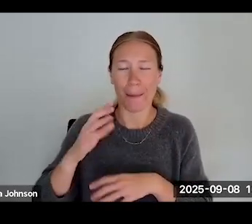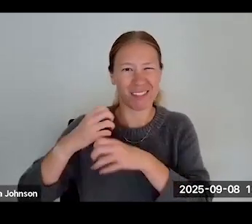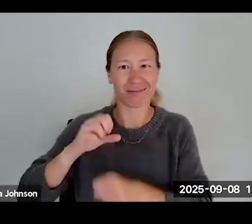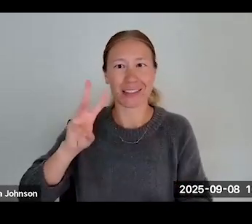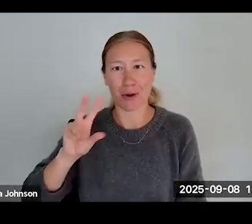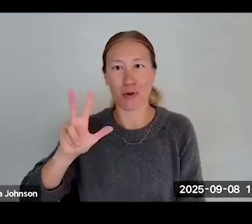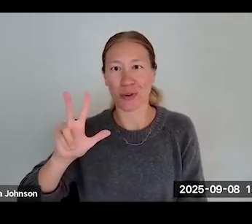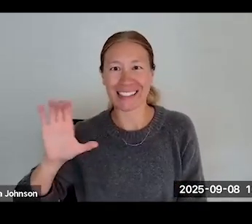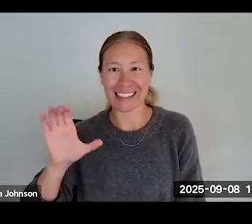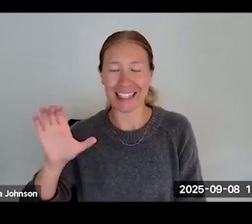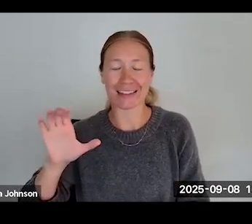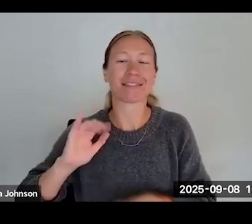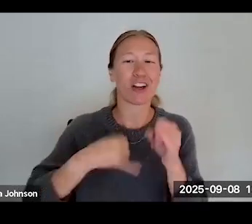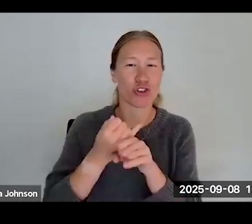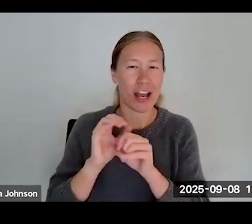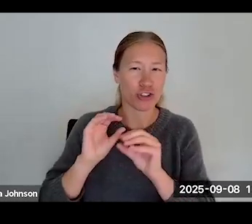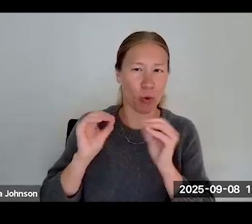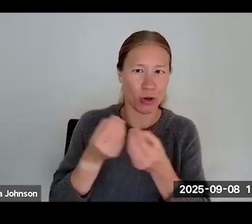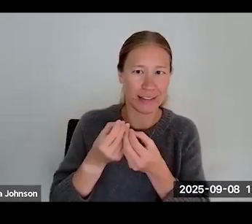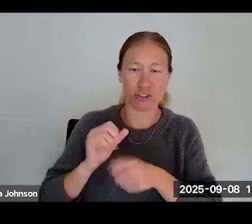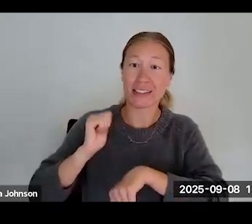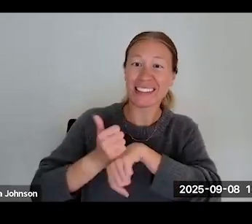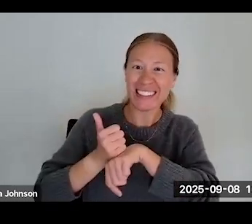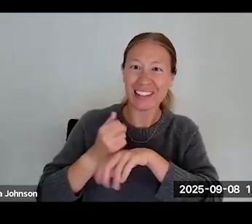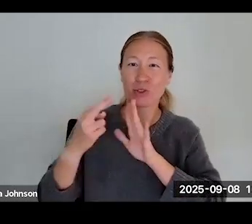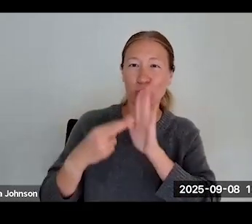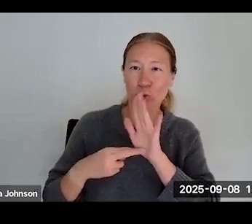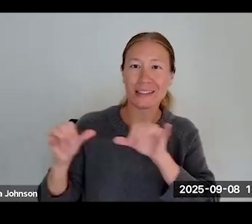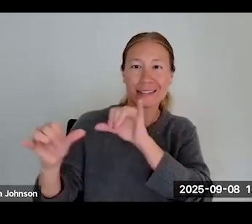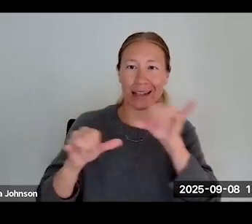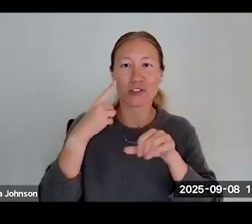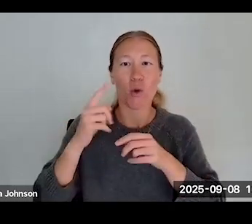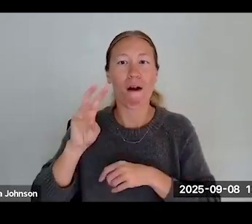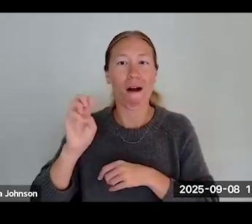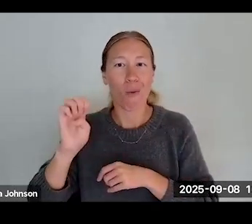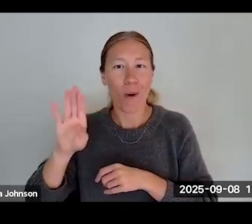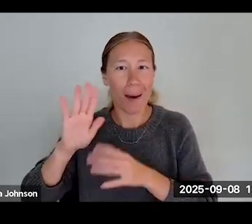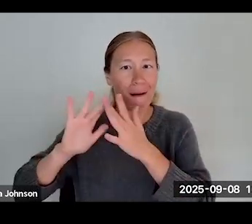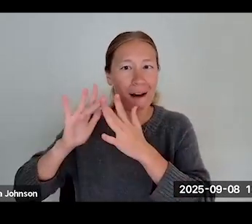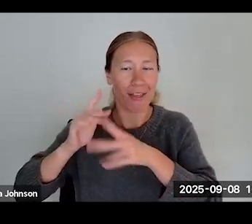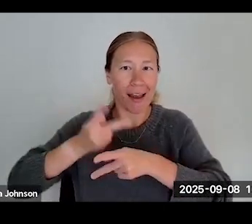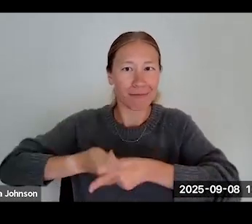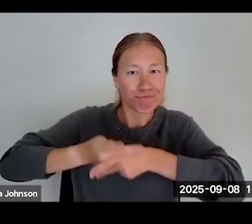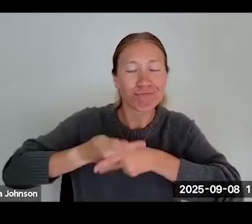which is an international organization that sets standards for web stewardship. WCAG criteria are designed